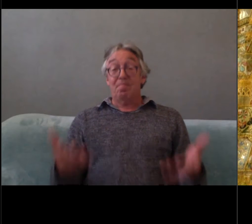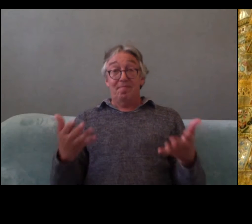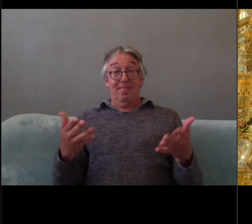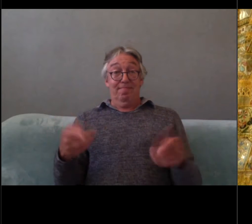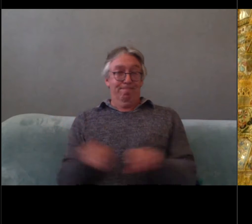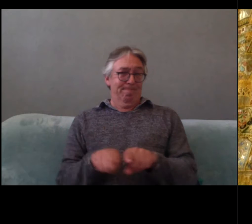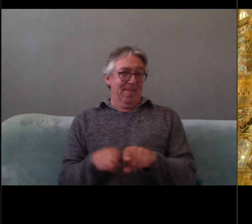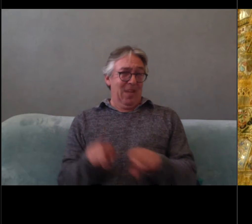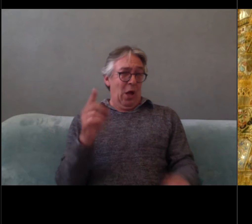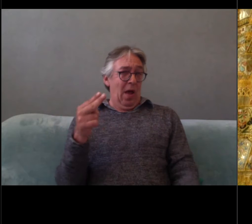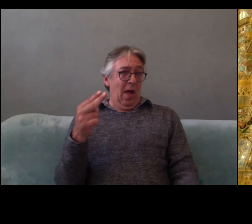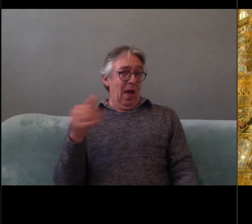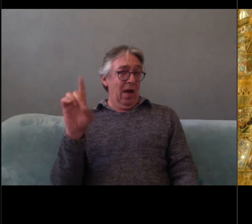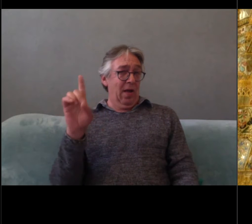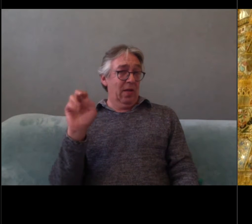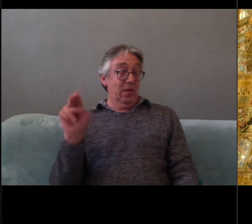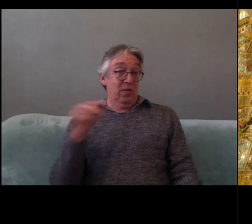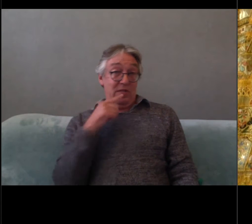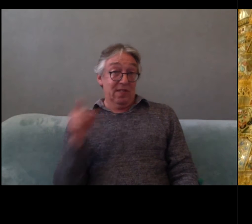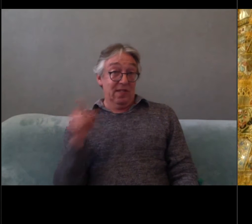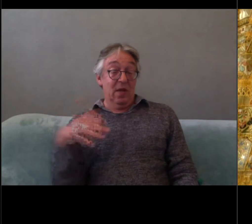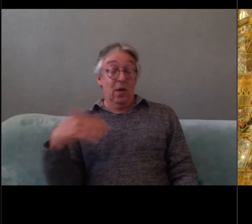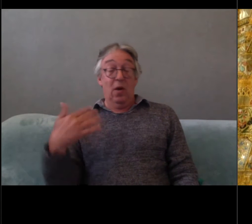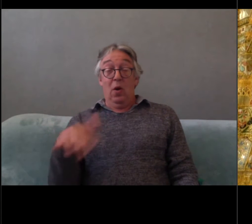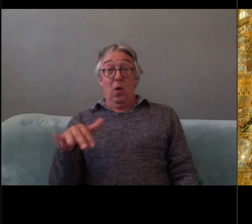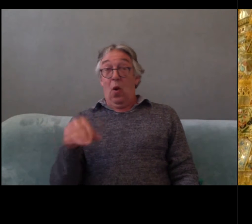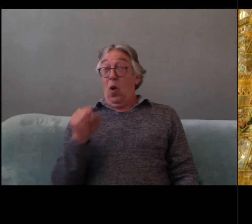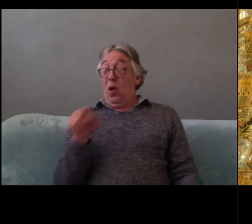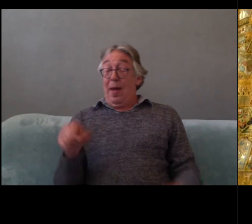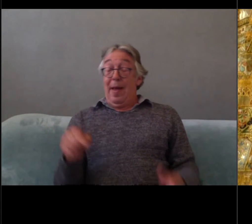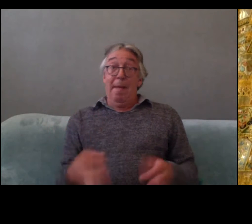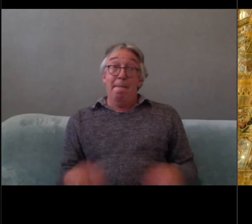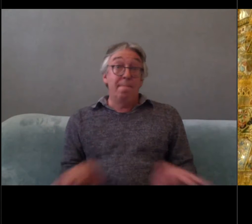because we know the impact the funds can have for people with disabilities.